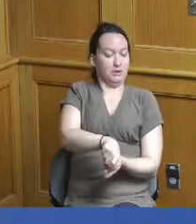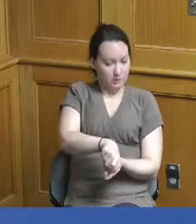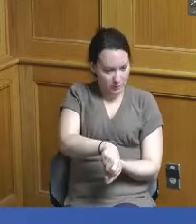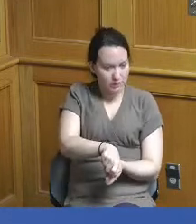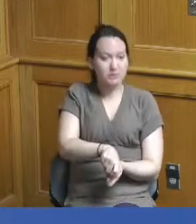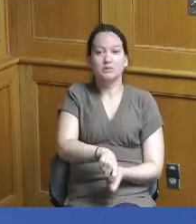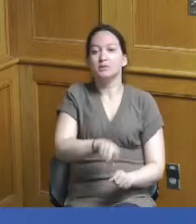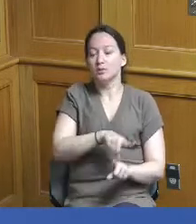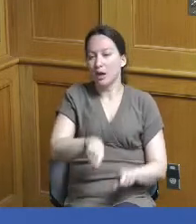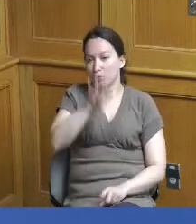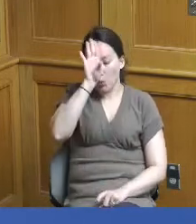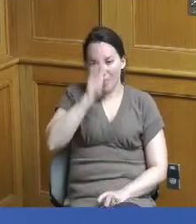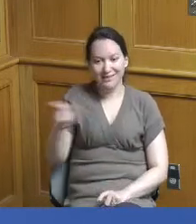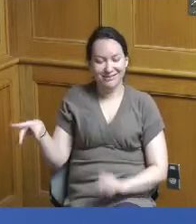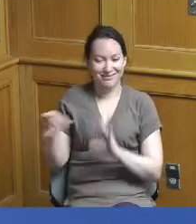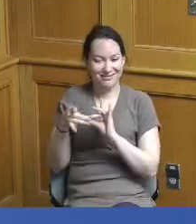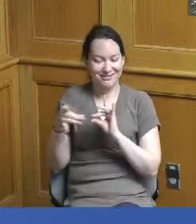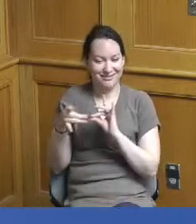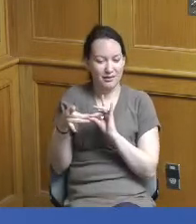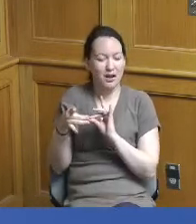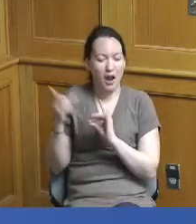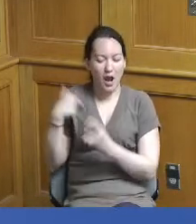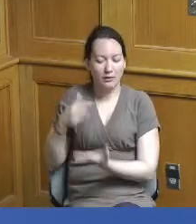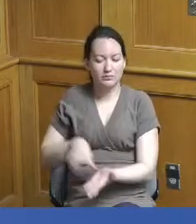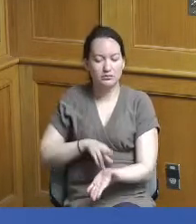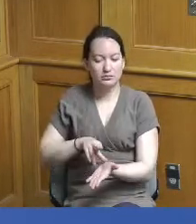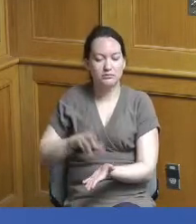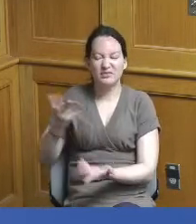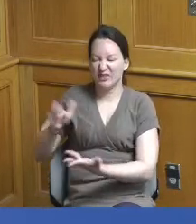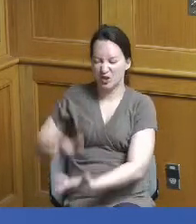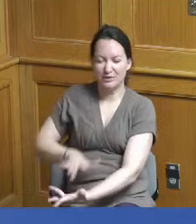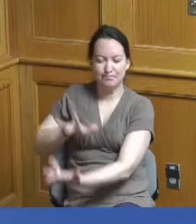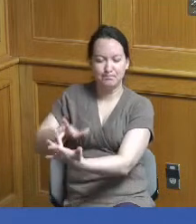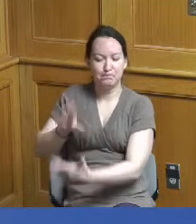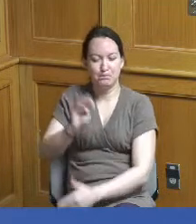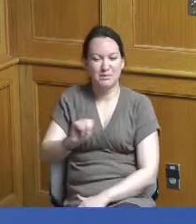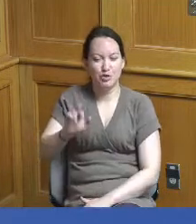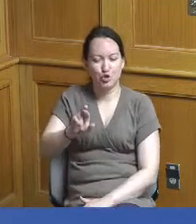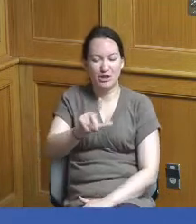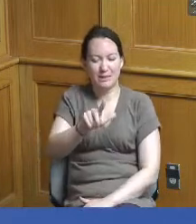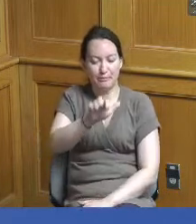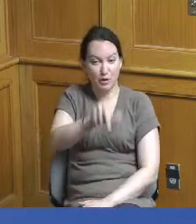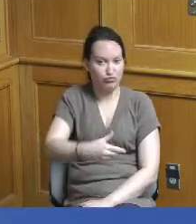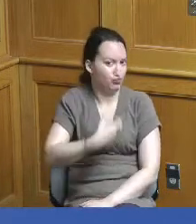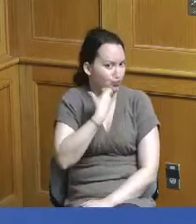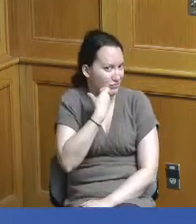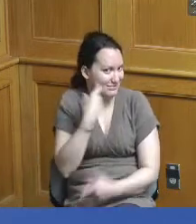I know that he had indicated and I touched space with Mr Leeper very recently who indicated that